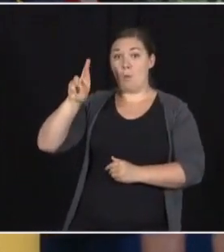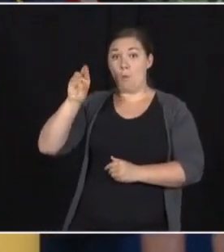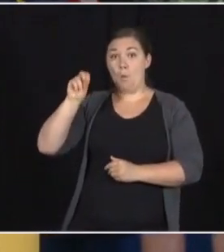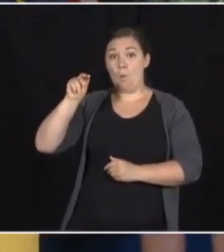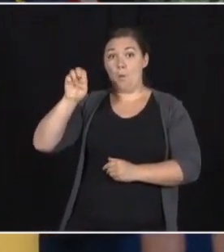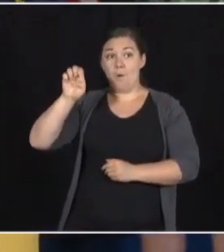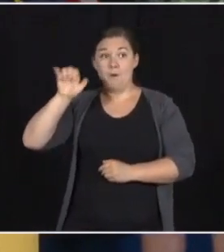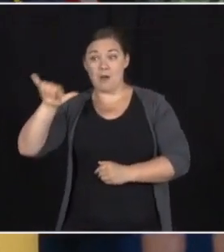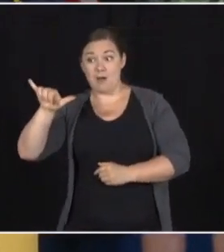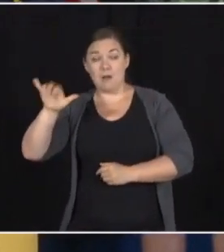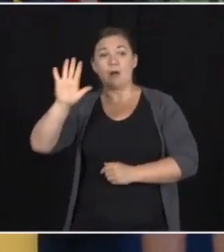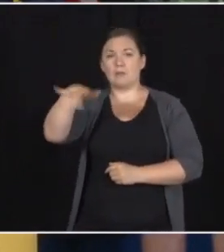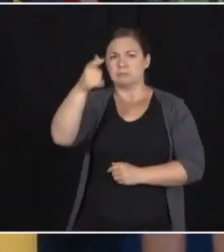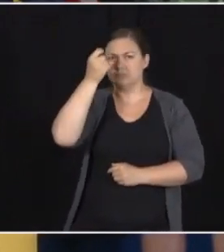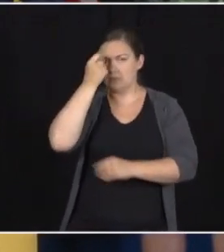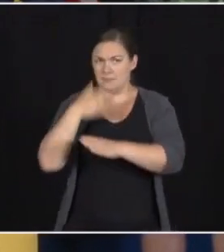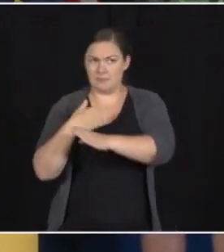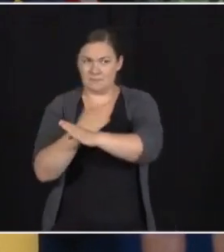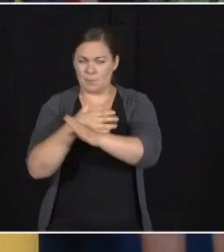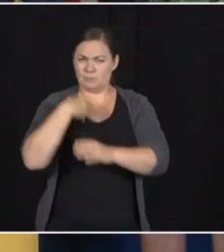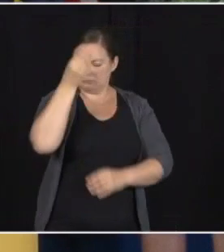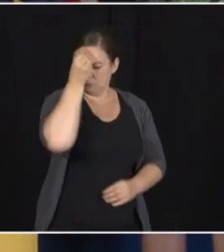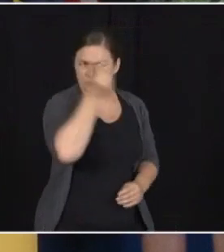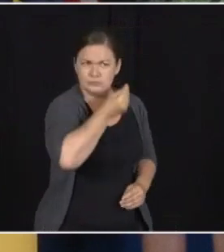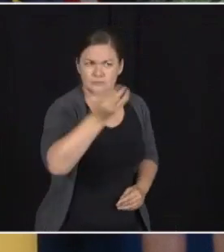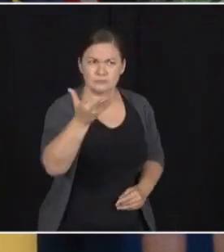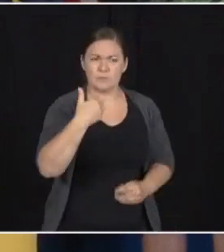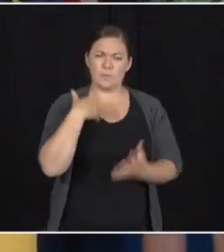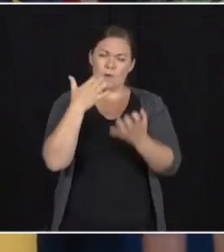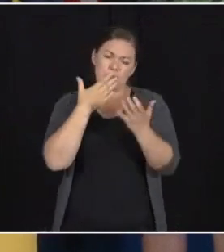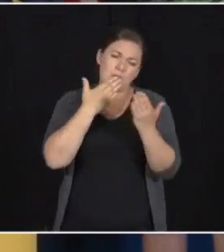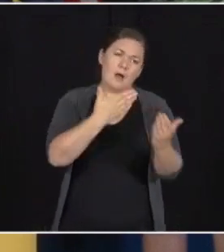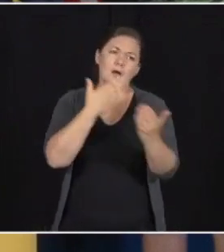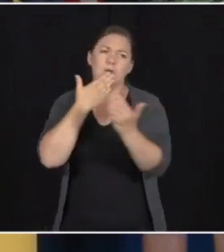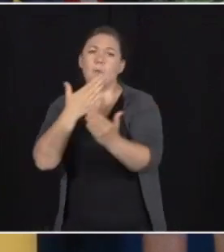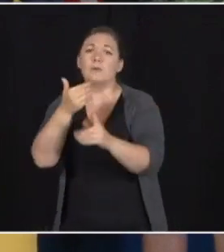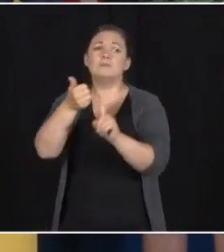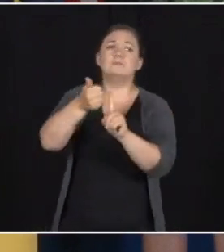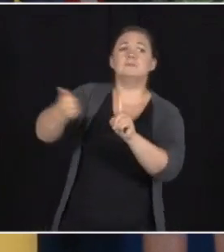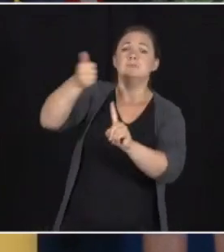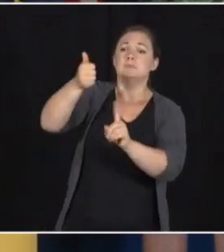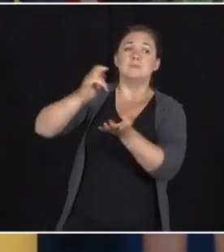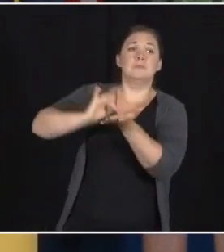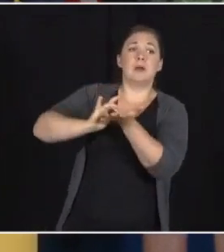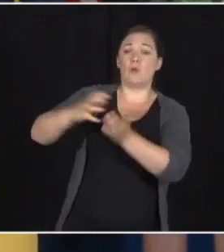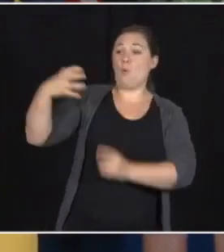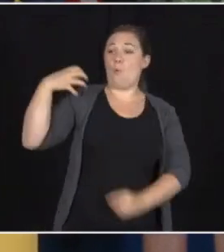I want to start off with thanking all the chief medical officers of health , chief medical officer